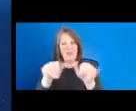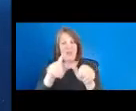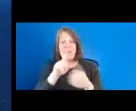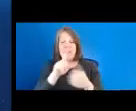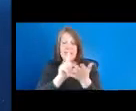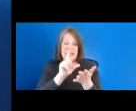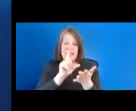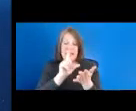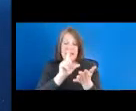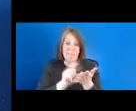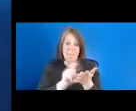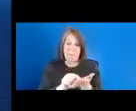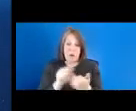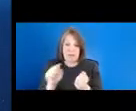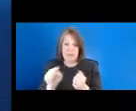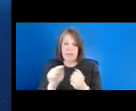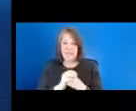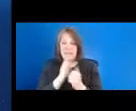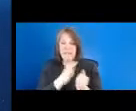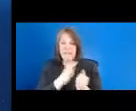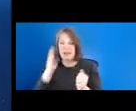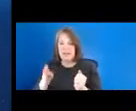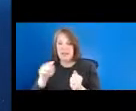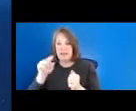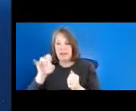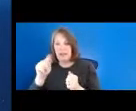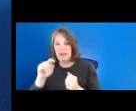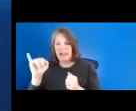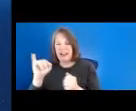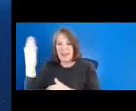here. 16:32:56 And then the iPresentation button,